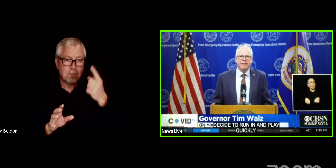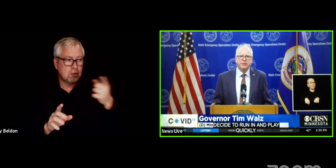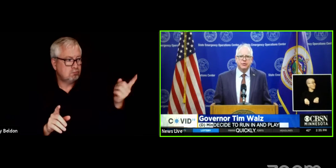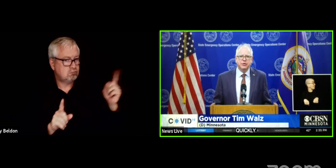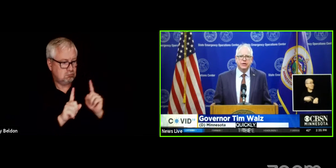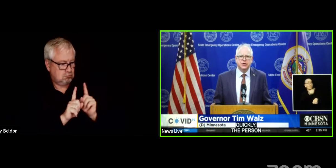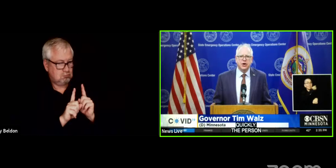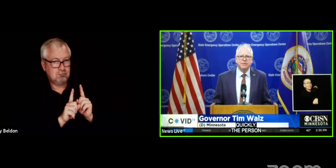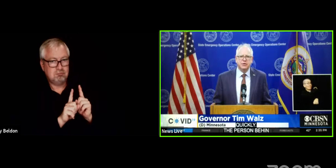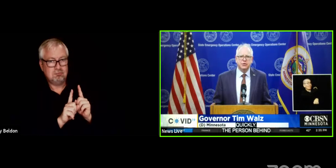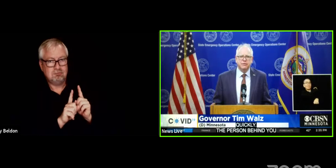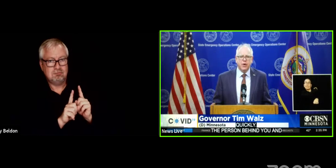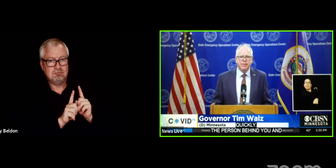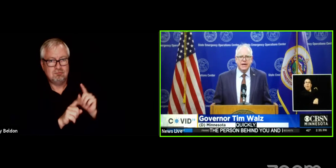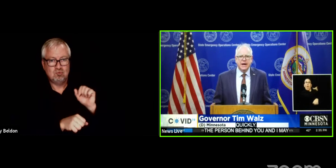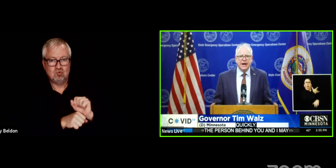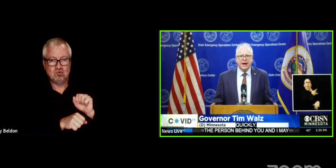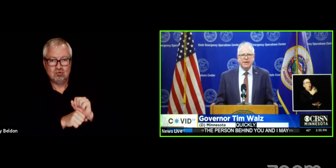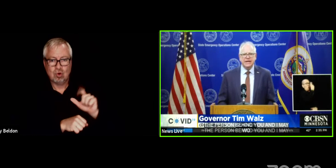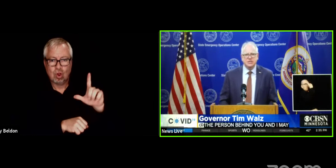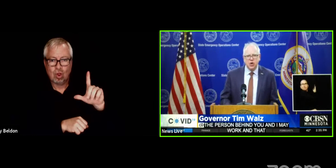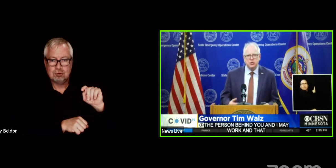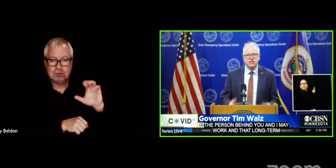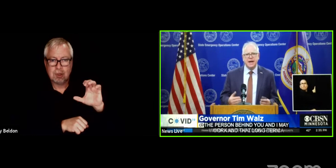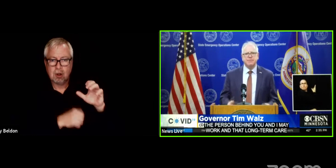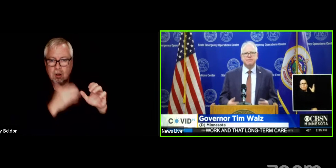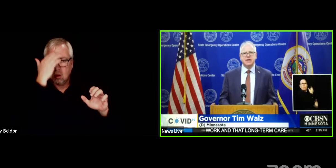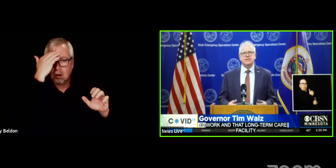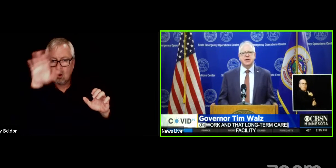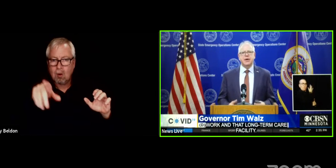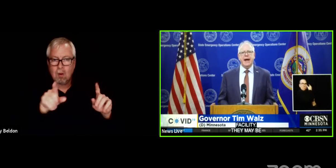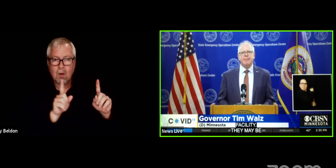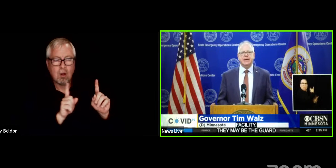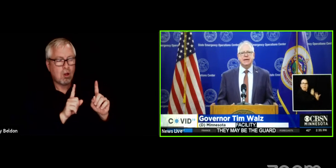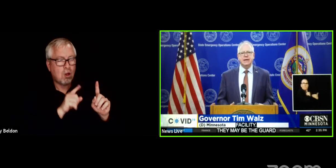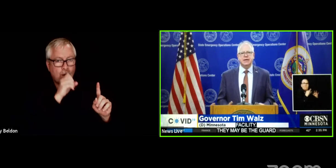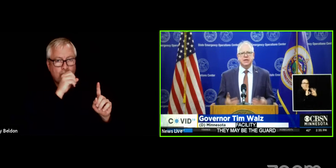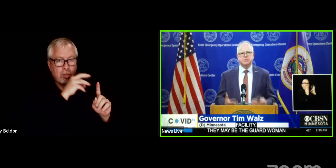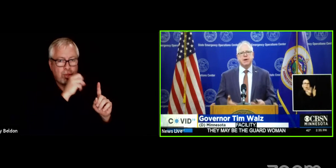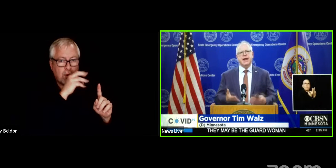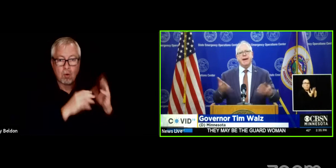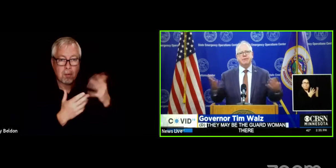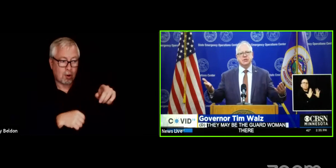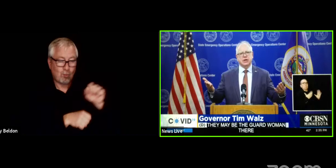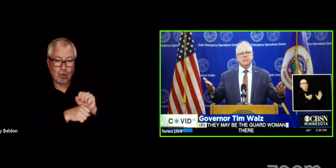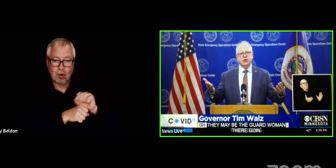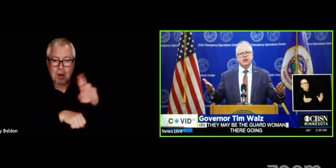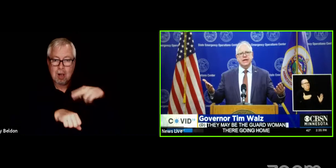AFTER DUTY AND TOOK OFFER THE UNIFORM. IT'S THOSE TYPES OF THINGS THAT ARE HAPPENING, SPREAD HAPPENS IN THE COMMUNITY.